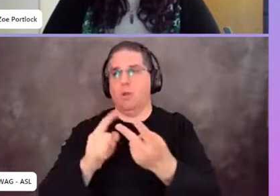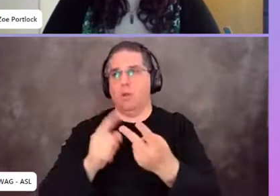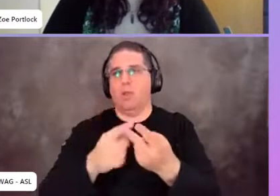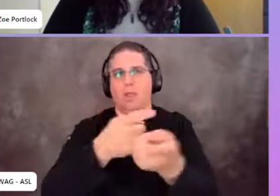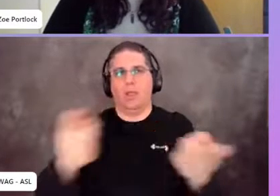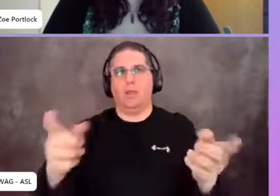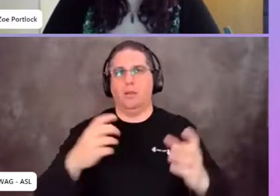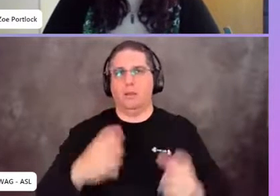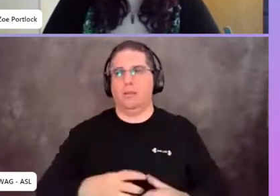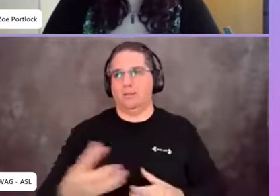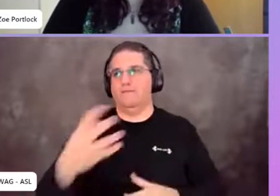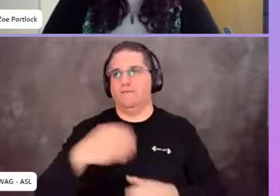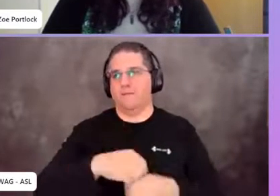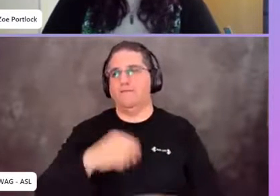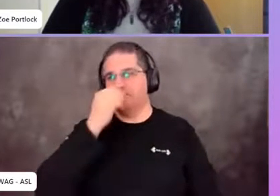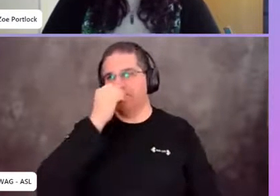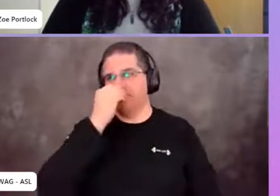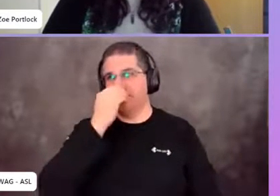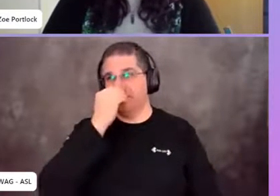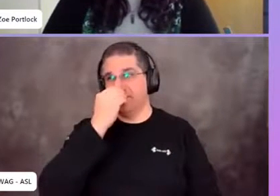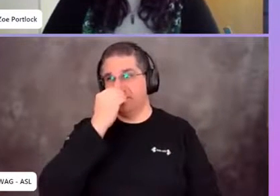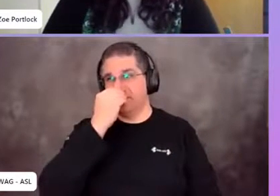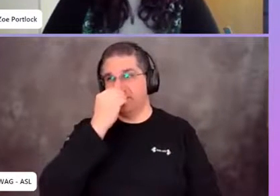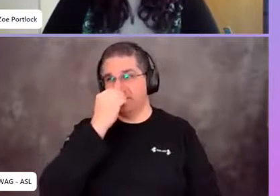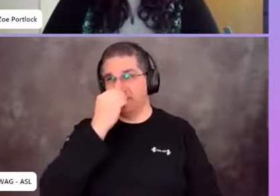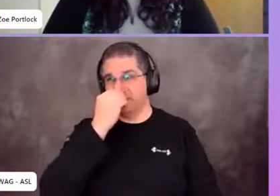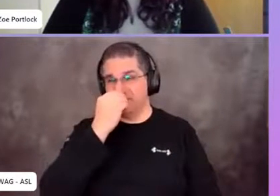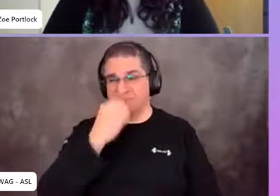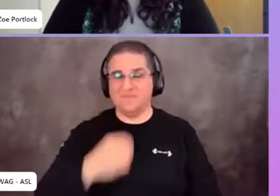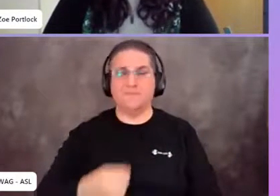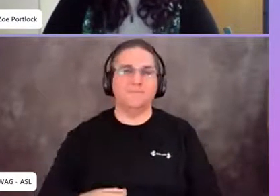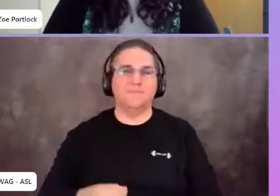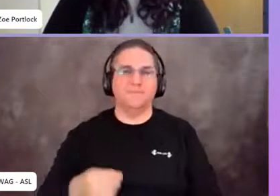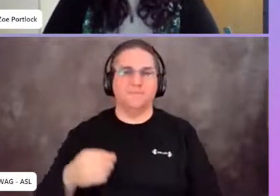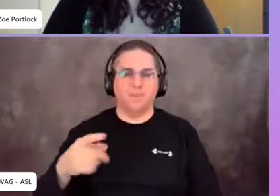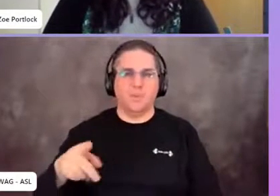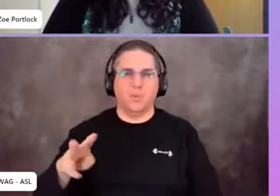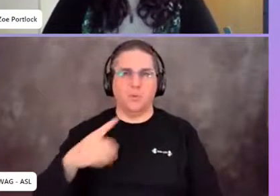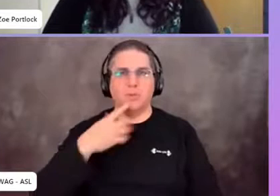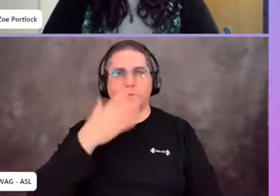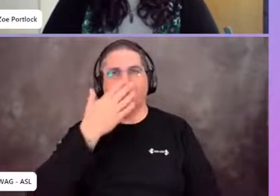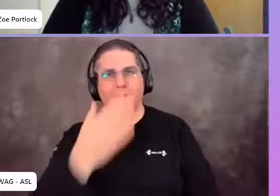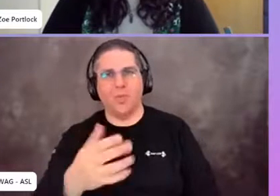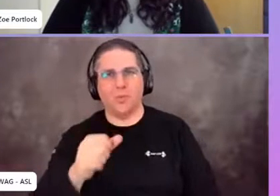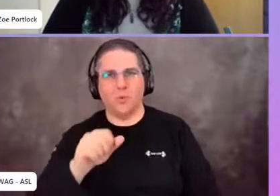organization. Those two I would say is something that really helped us get started on accessibility journey.